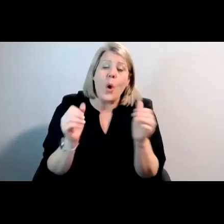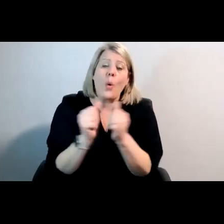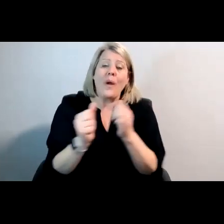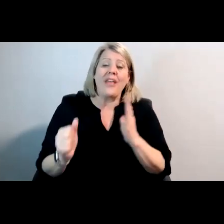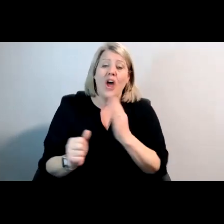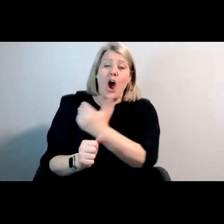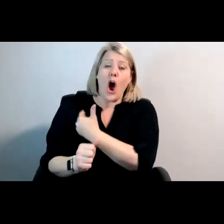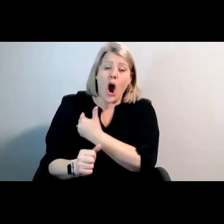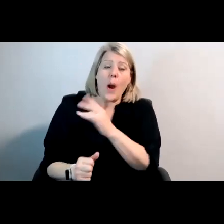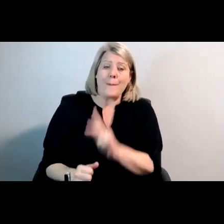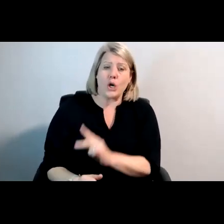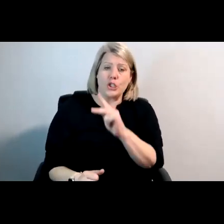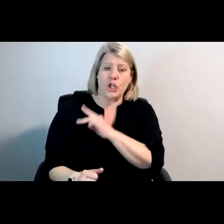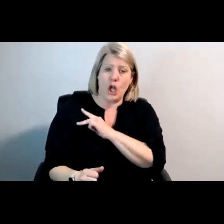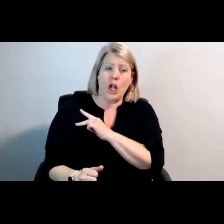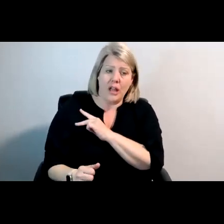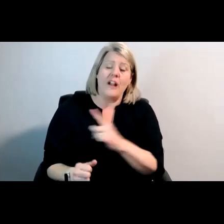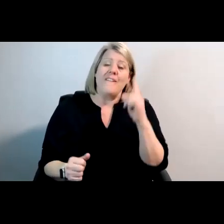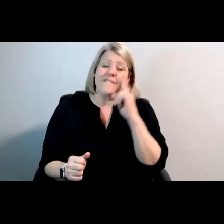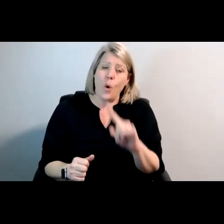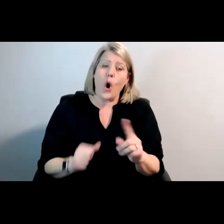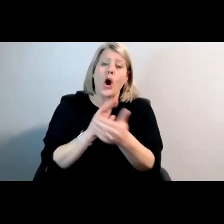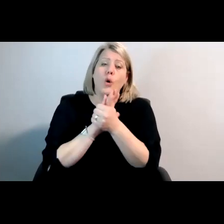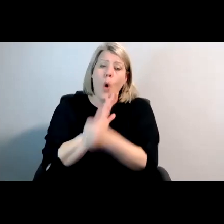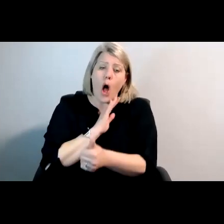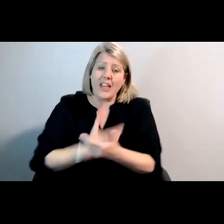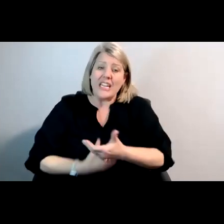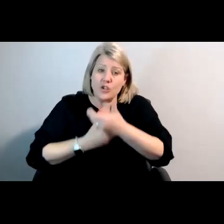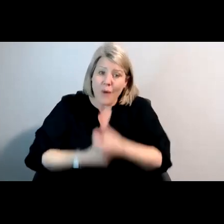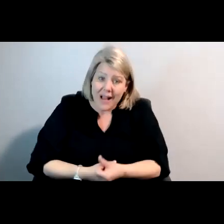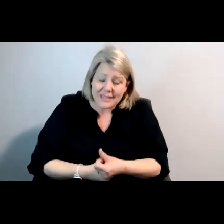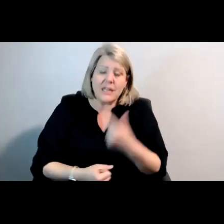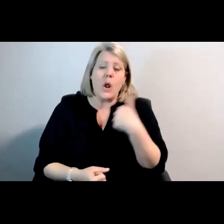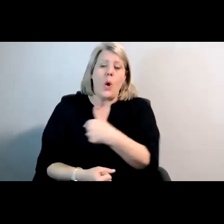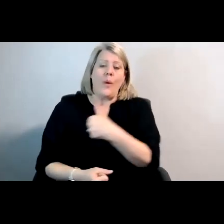So this is Morgan and I for Quality Trust. And we have Laura and Leonard